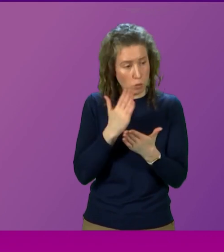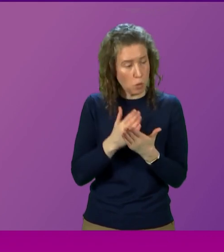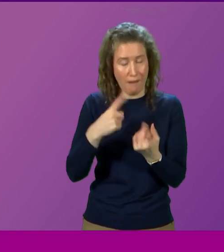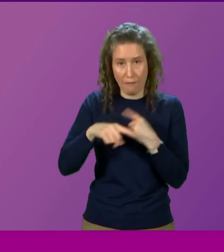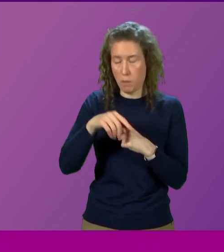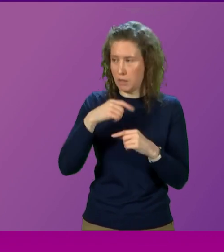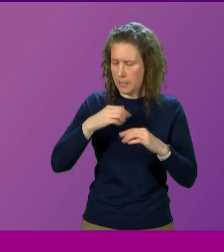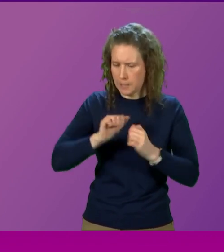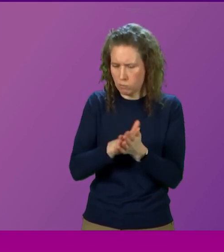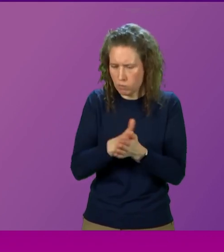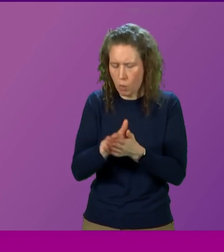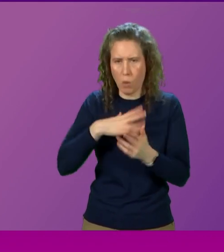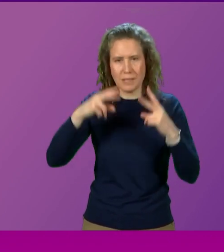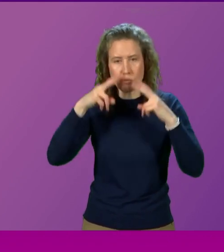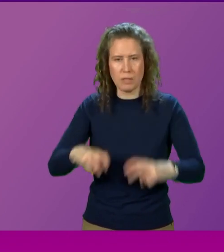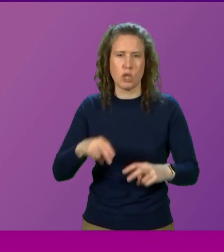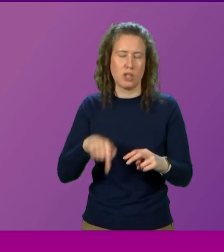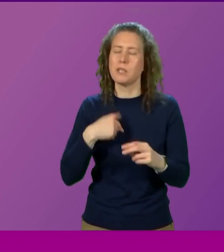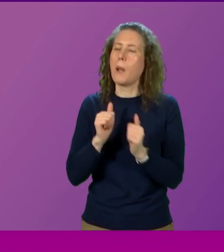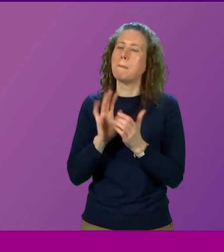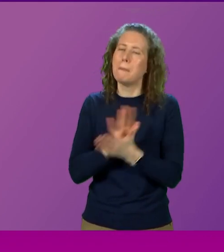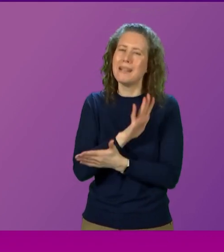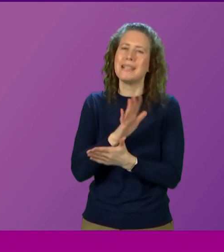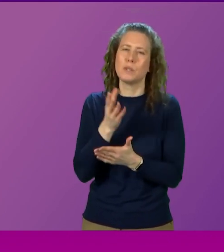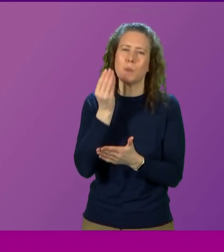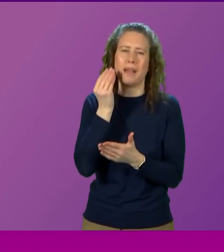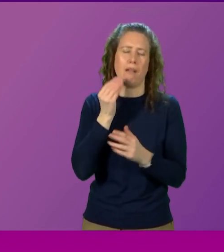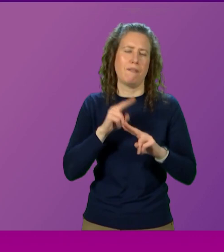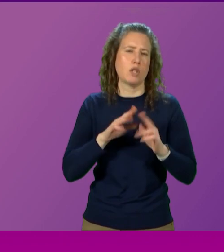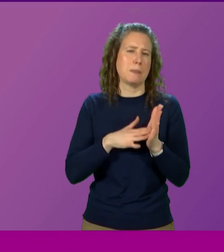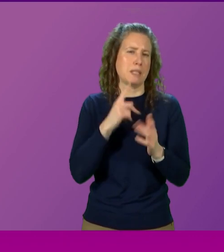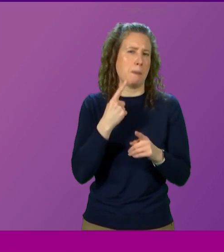I also welcome the First Minister’s earlier mention of Gordon Aikman’s work.